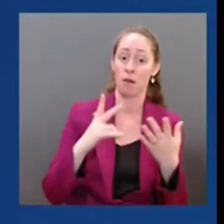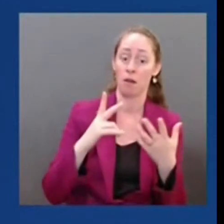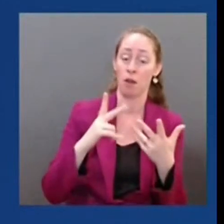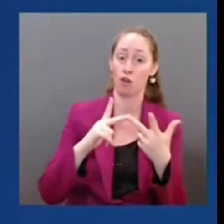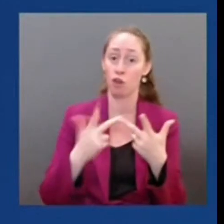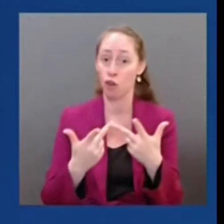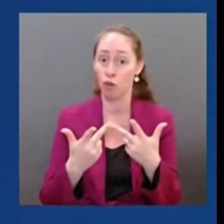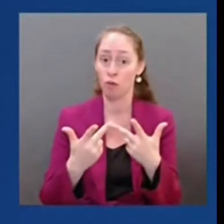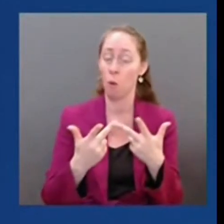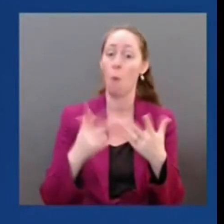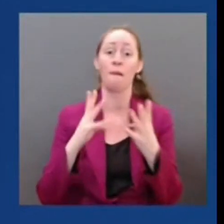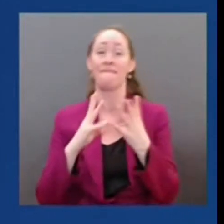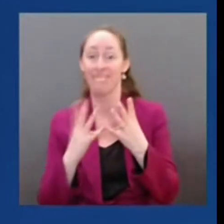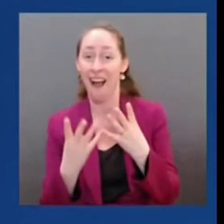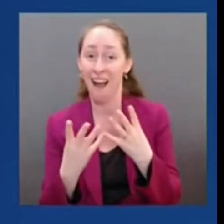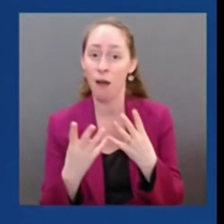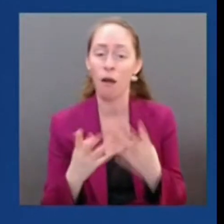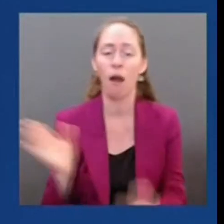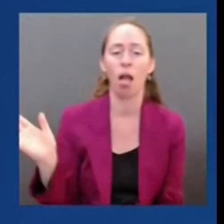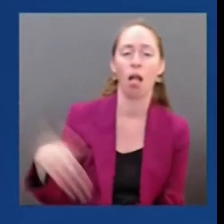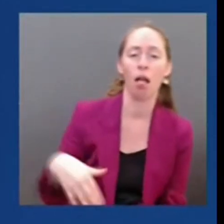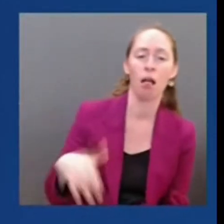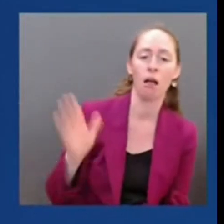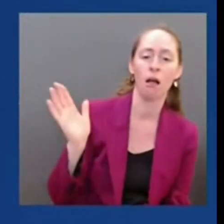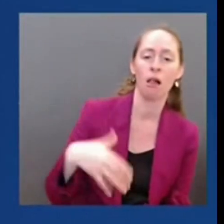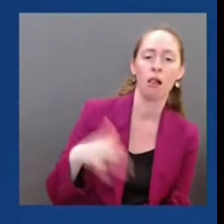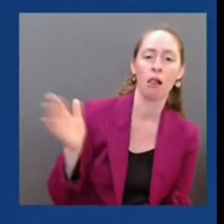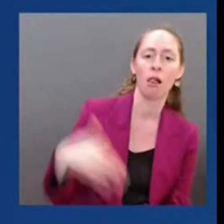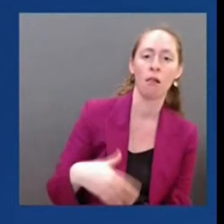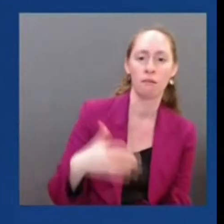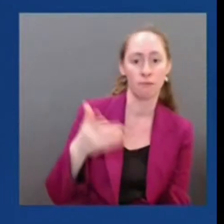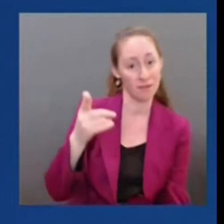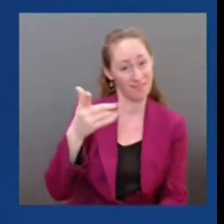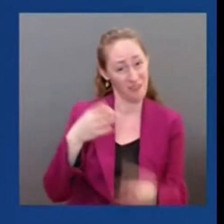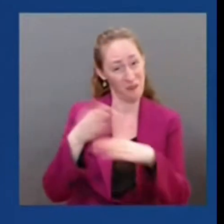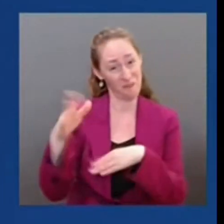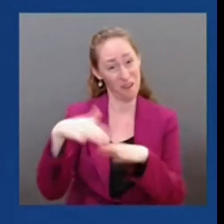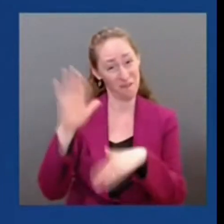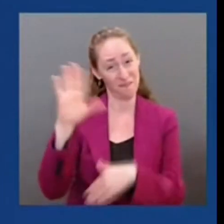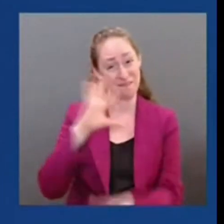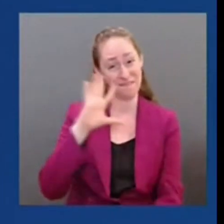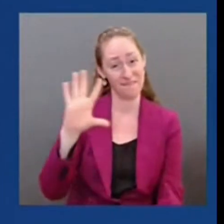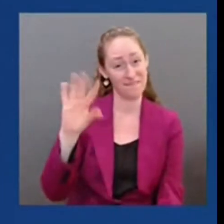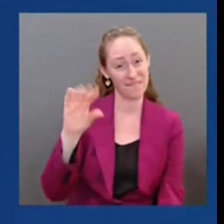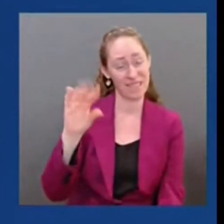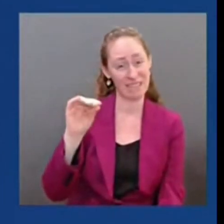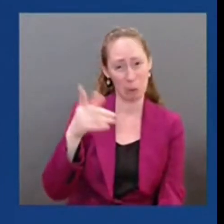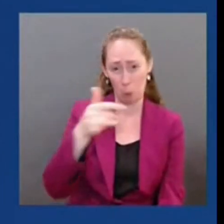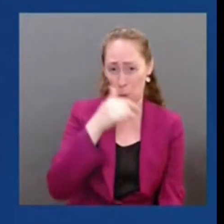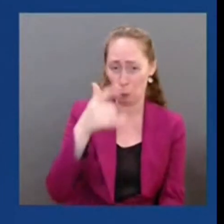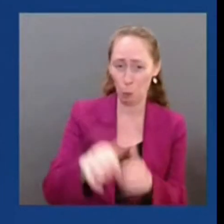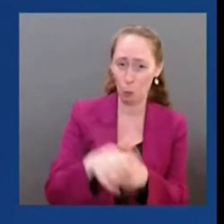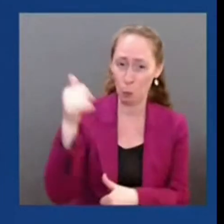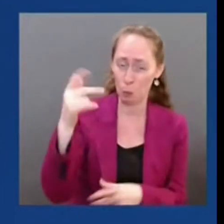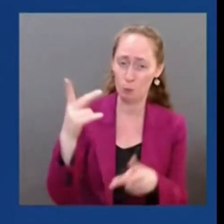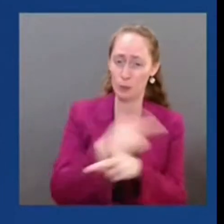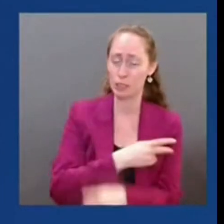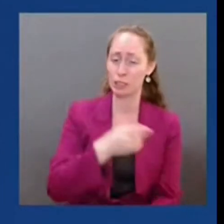ARE MANYPEOP AVAILABLE FOR A FOURTH AND THIRD DOSE HAVE NOT RECEIVED THEM. SO FOR THOSE OVER 50, THOSE ARE THE PEOPLE WHO ARE MOST AT RISK